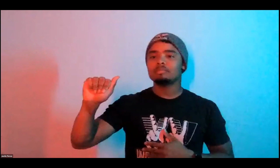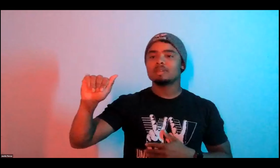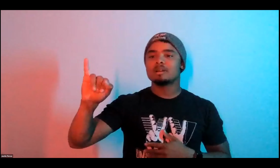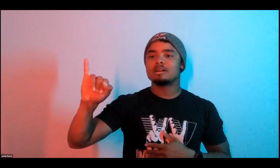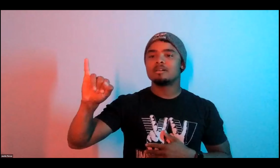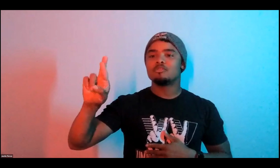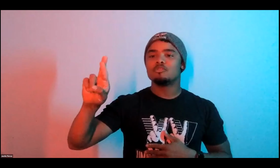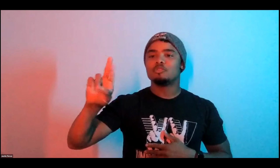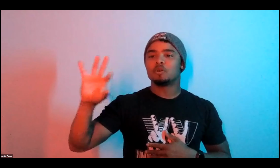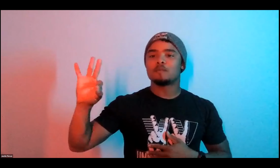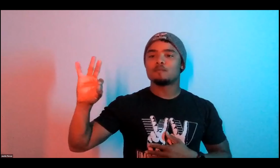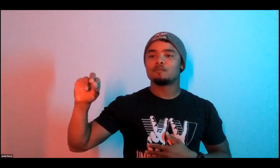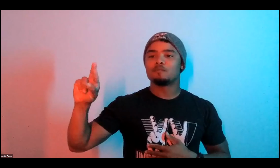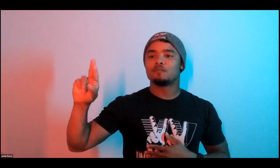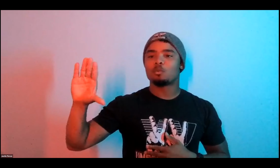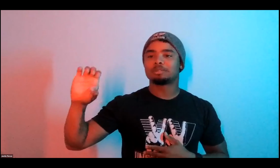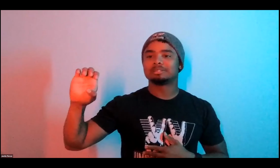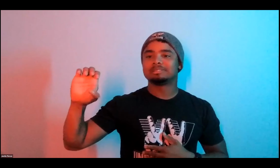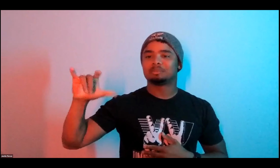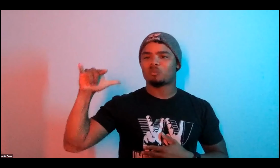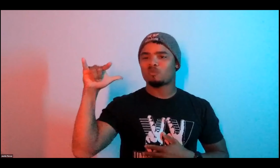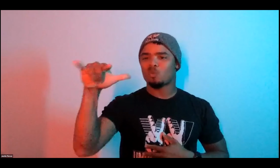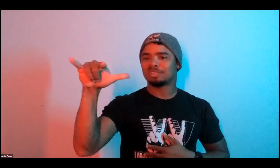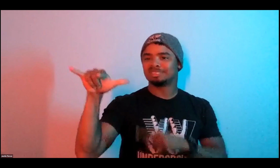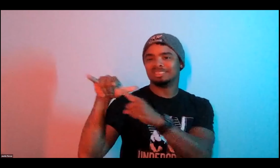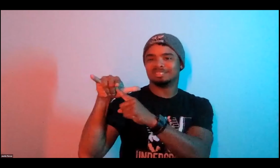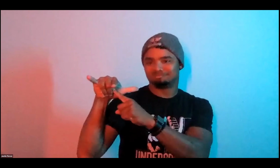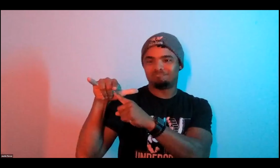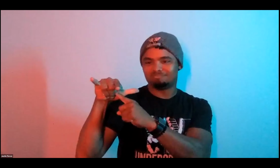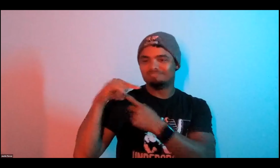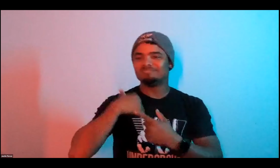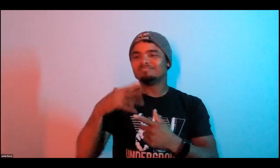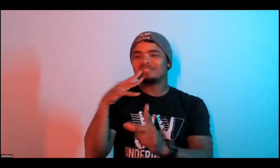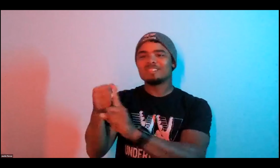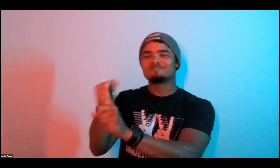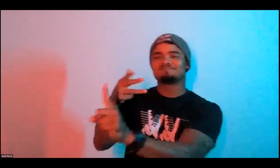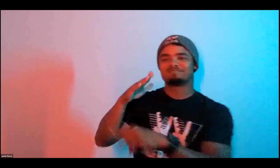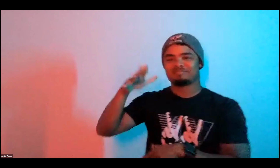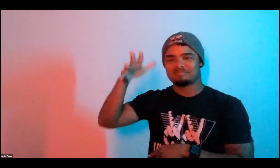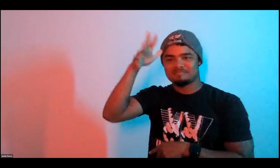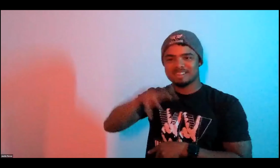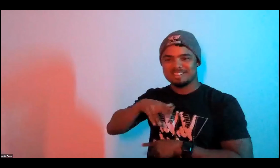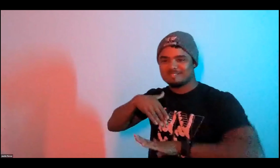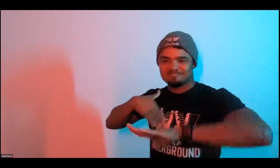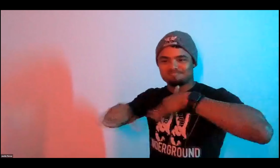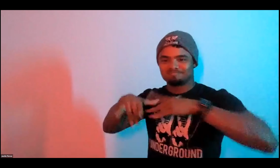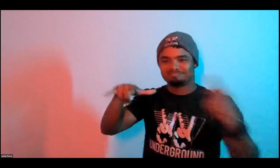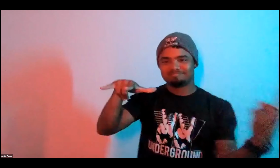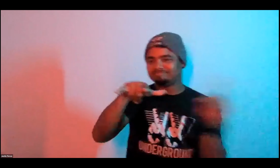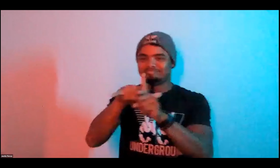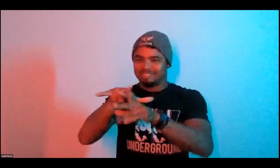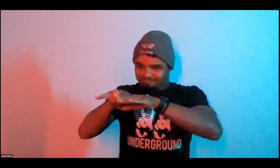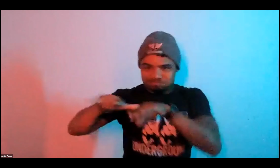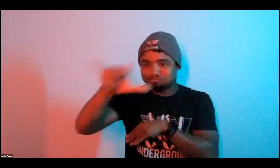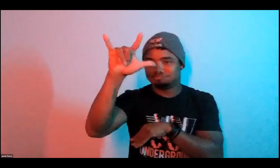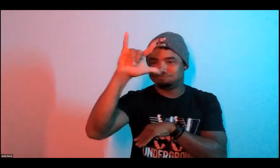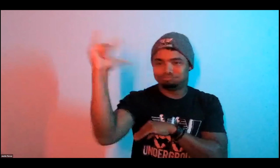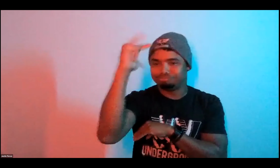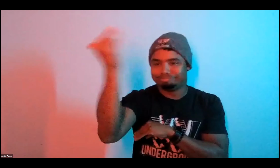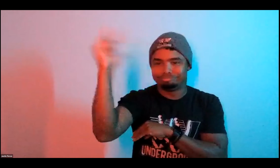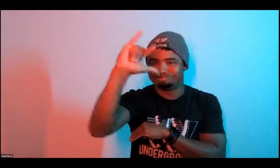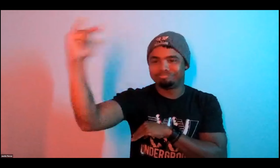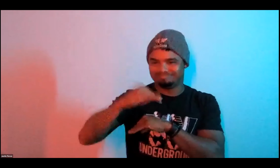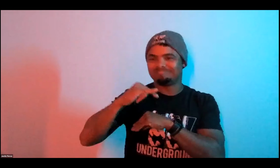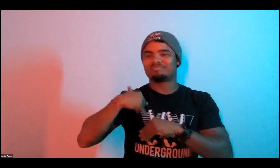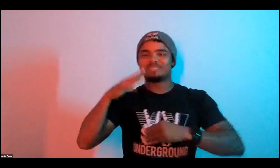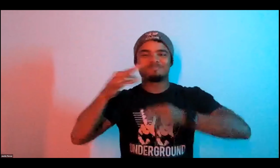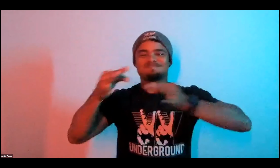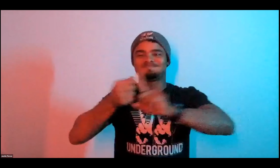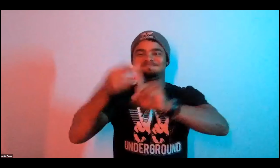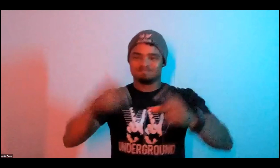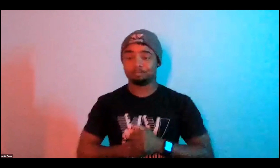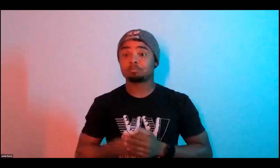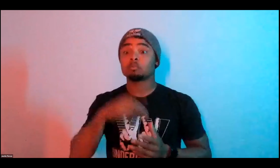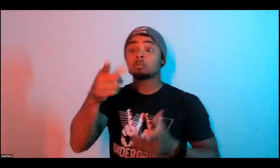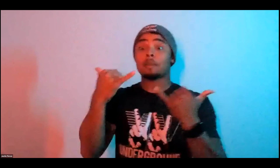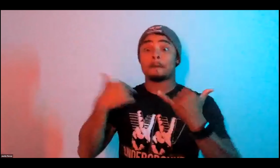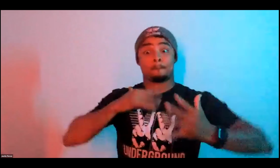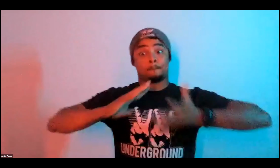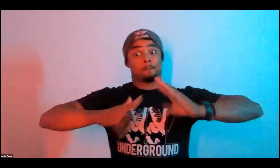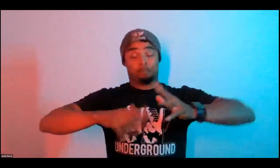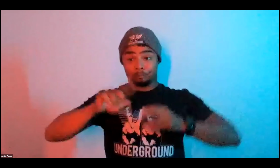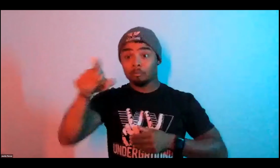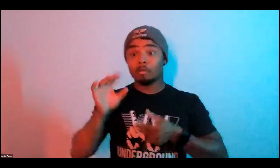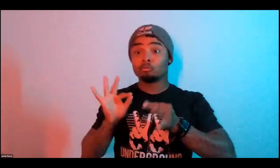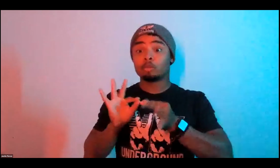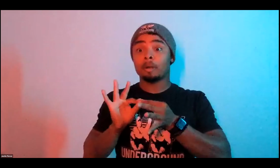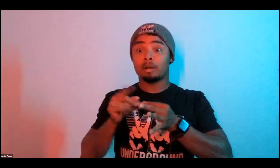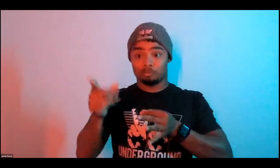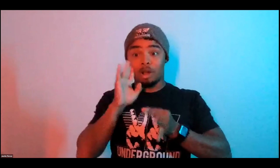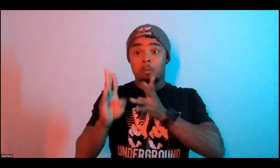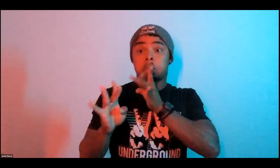And the story is Air Force. The story is about a pilot who gets into his plane, flies around, and I'll expand on that. But I'm going to use gestures.